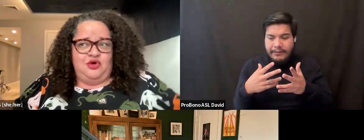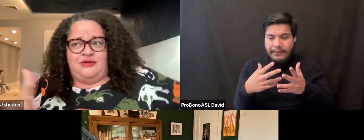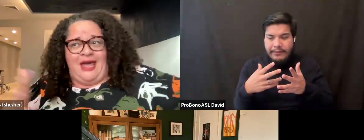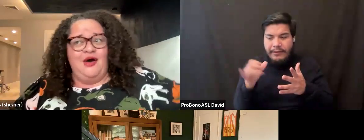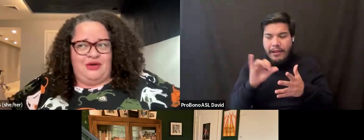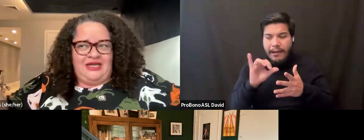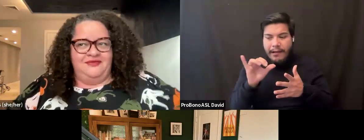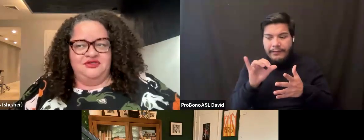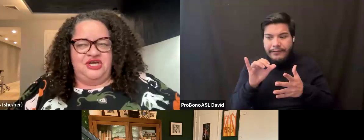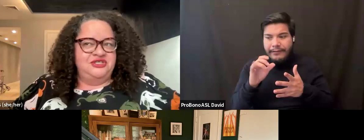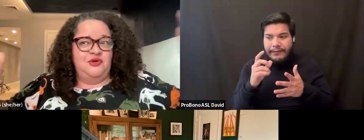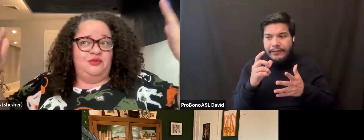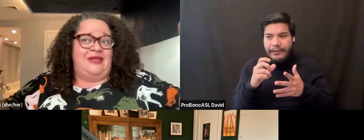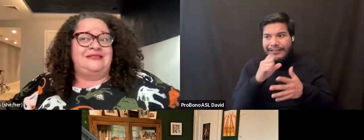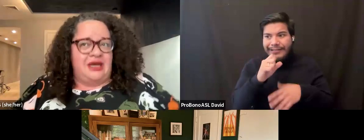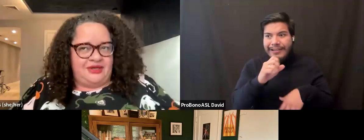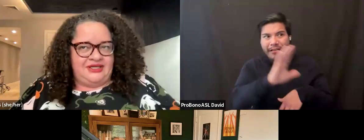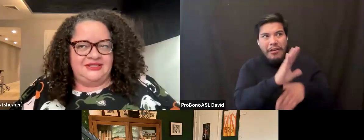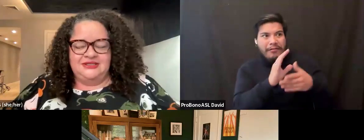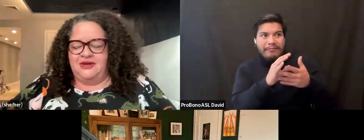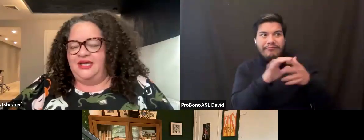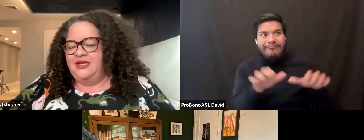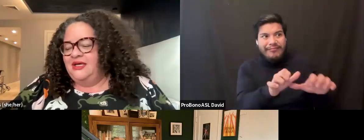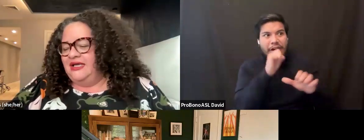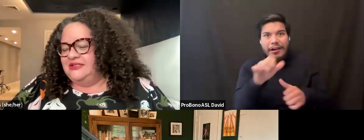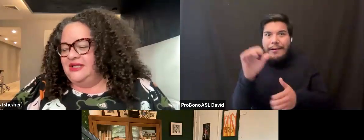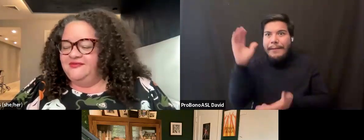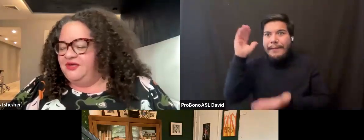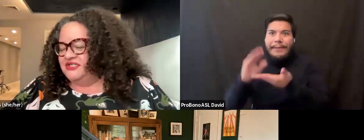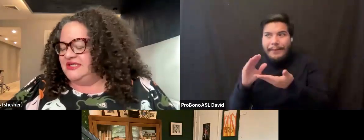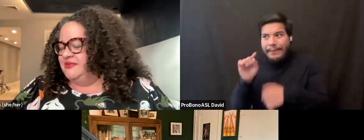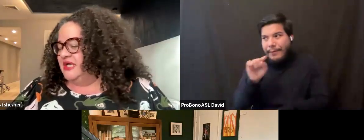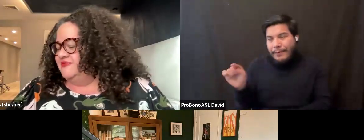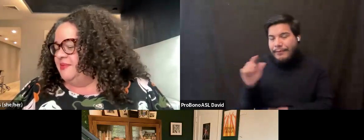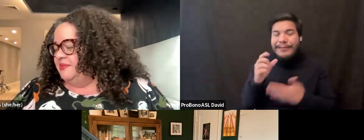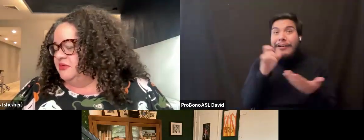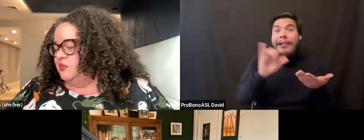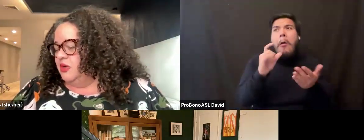slowed down any of those changes. So that's not what it is. It's not like if we could just stigmatize fat people more,